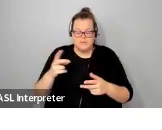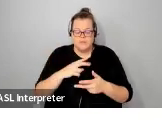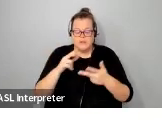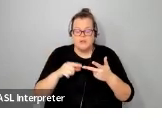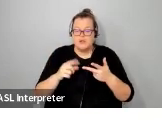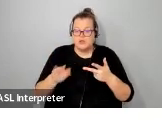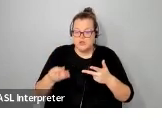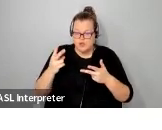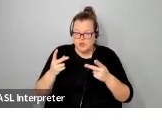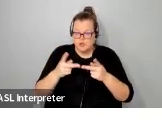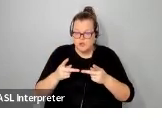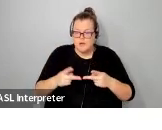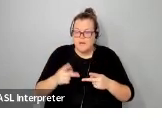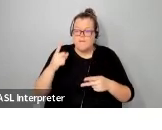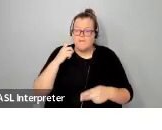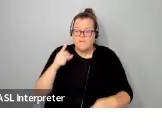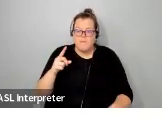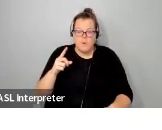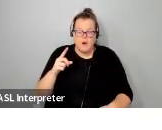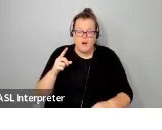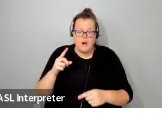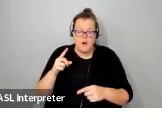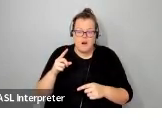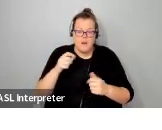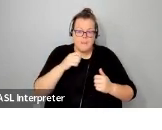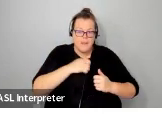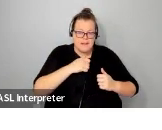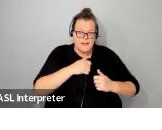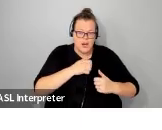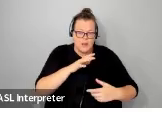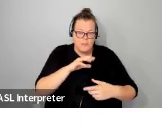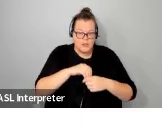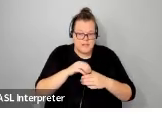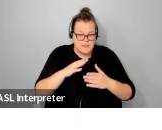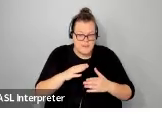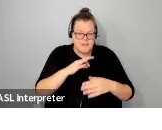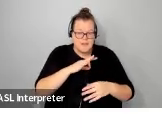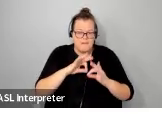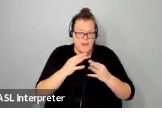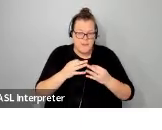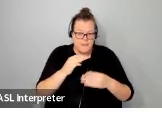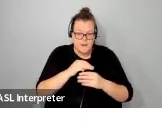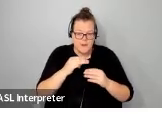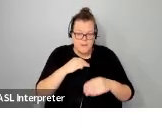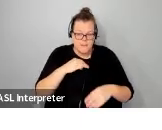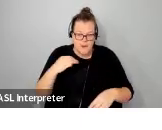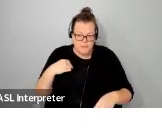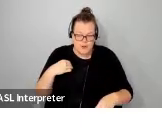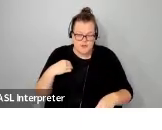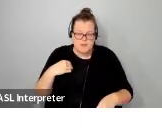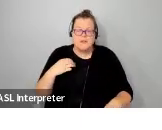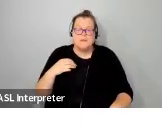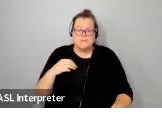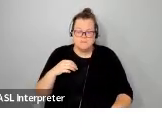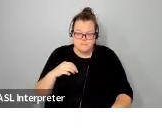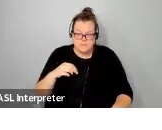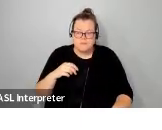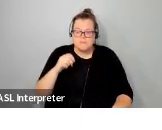dependent family members and military participants. Reverse those two military participants and their immediate dependent family members.